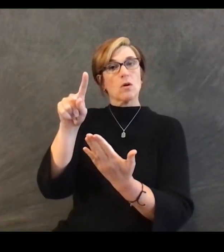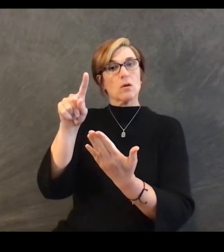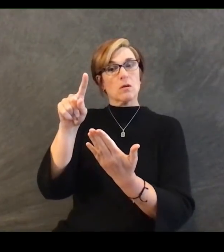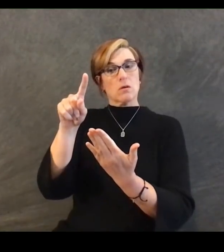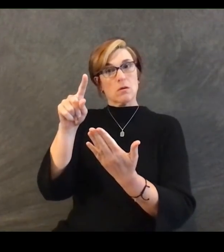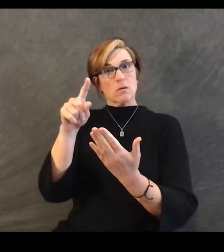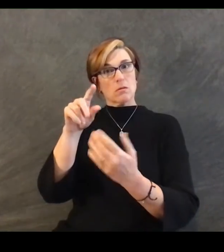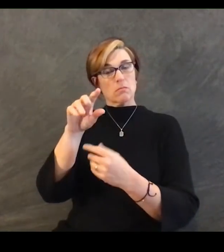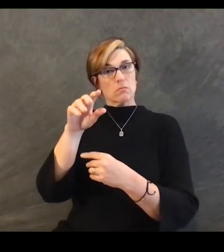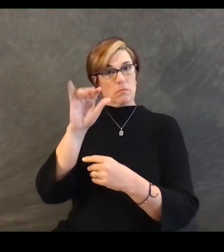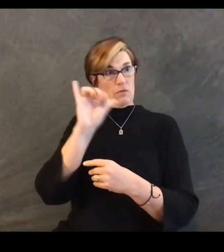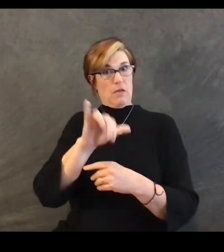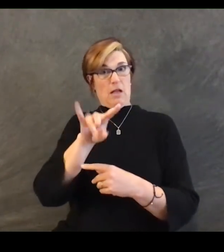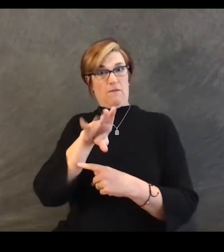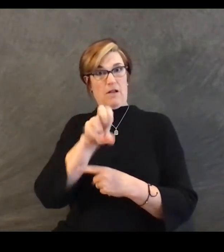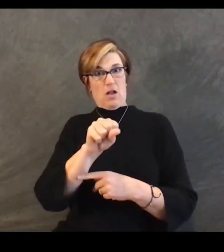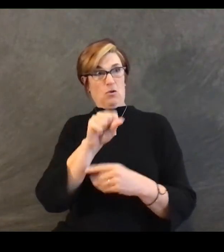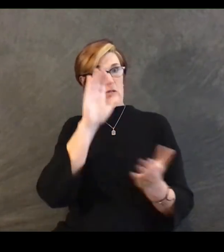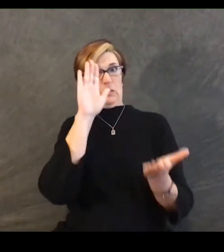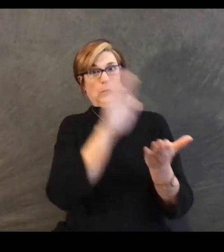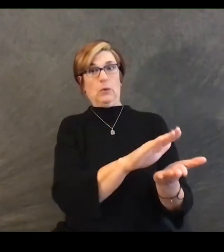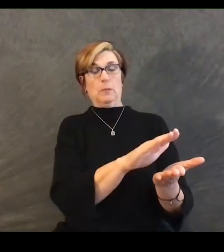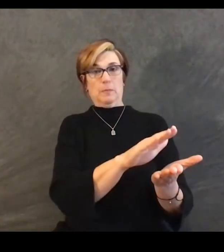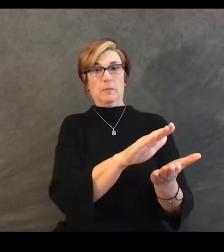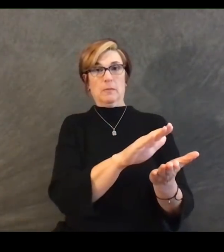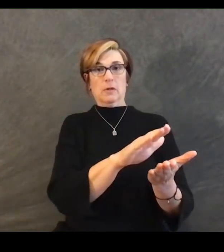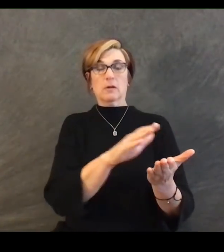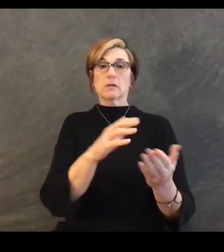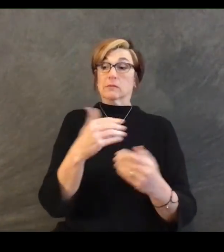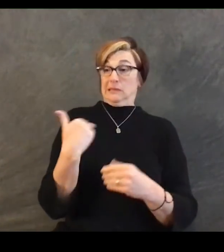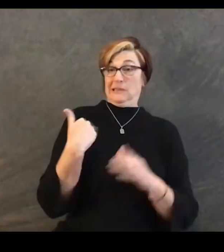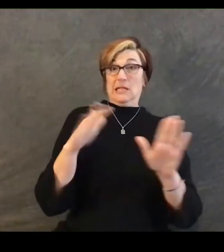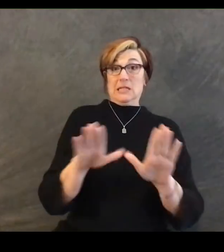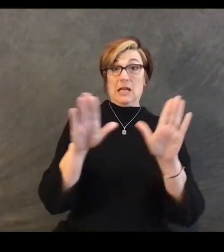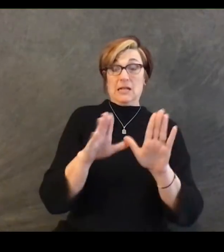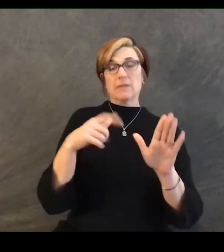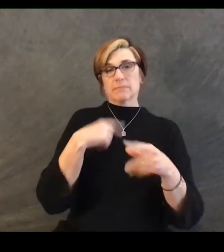30th in a few moments dr. Burks will explain